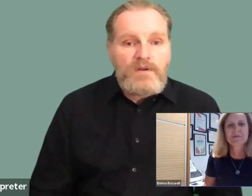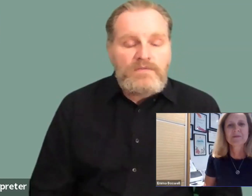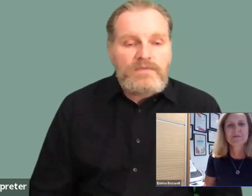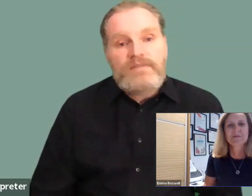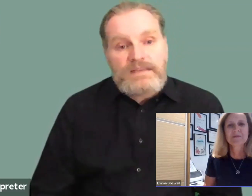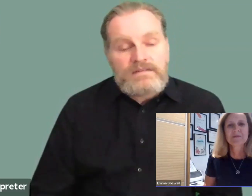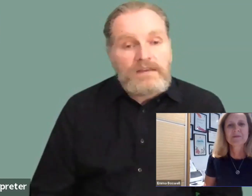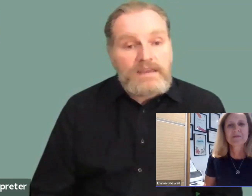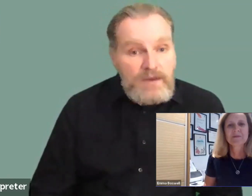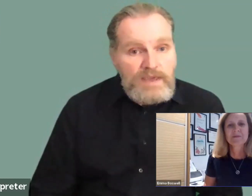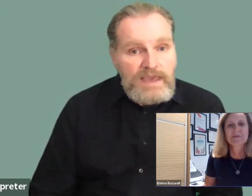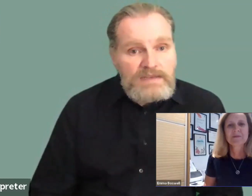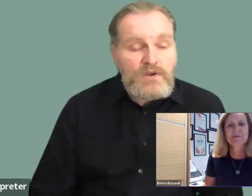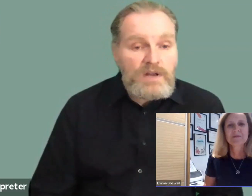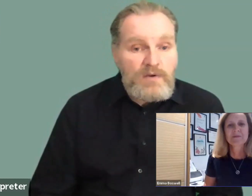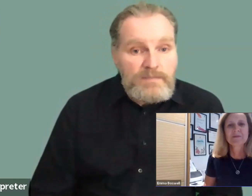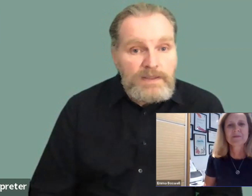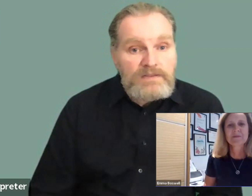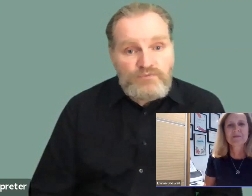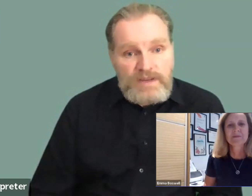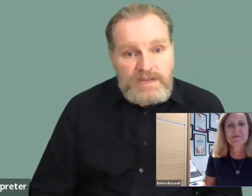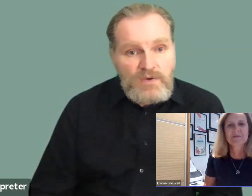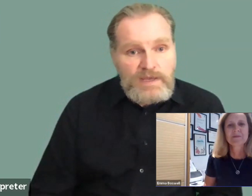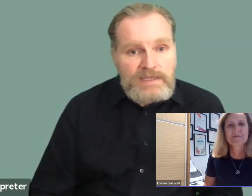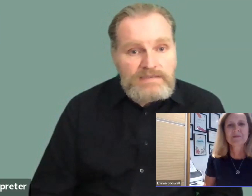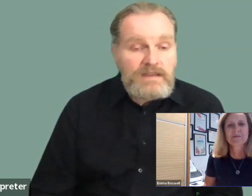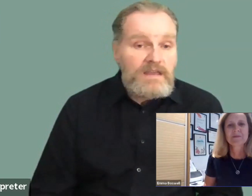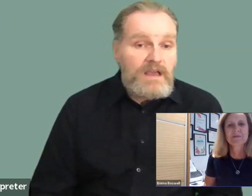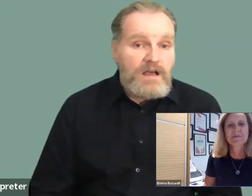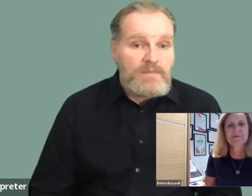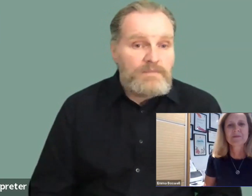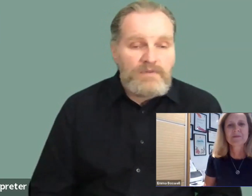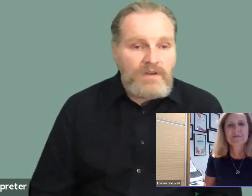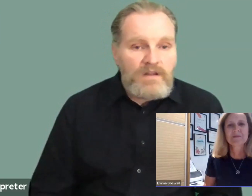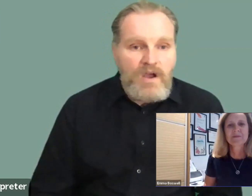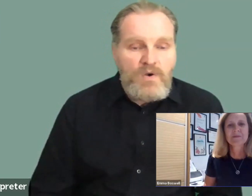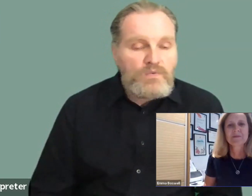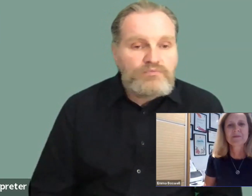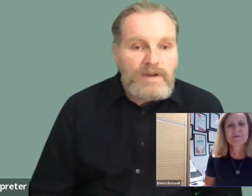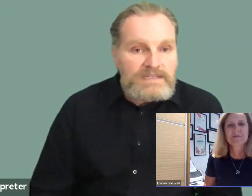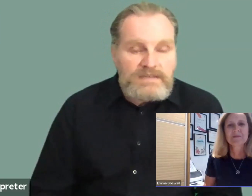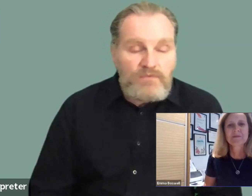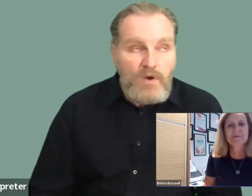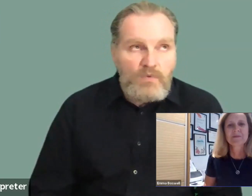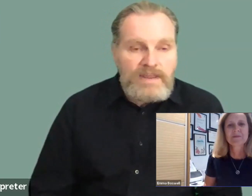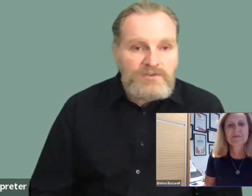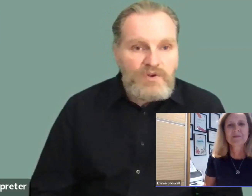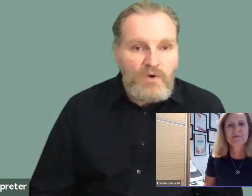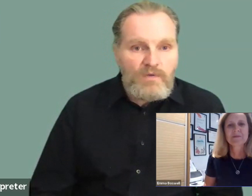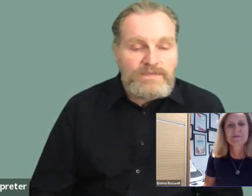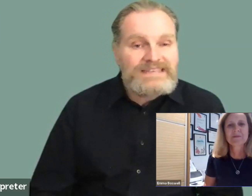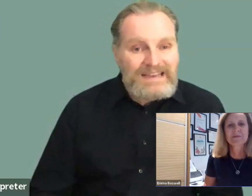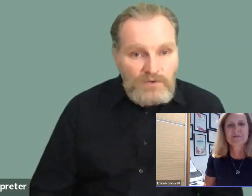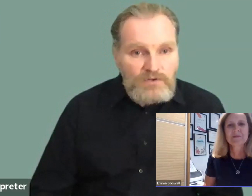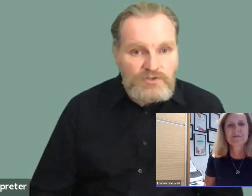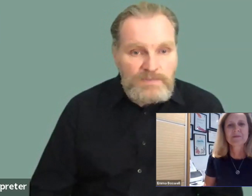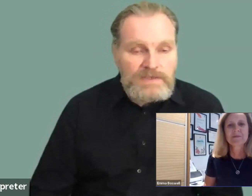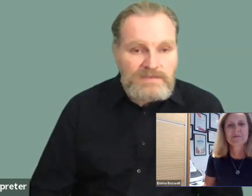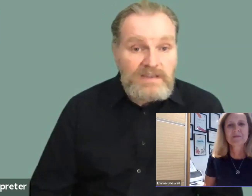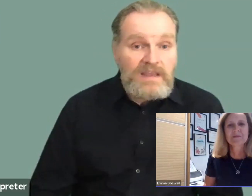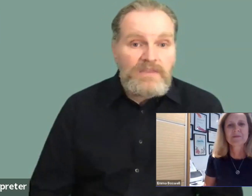are things like hearing aids, cochlear implants, radio aids, a whole range of technology pieces